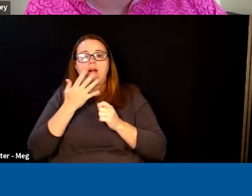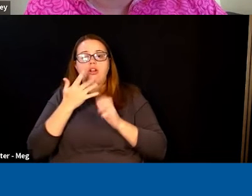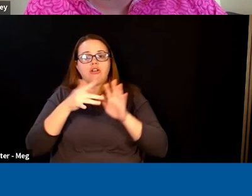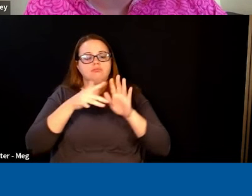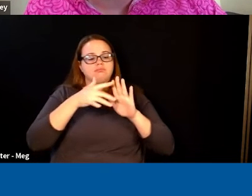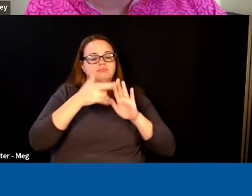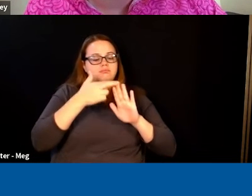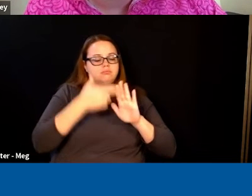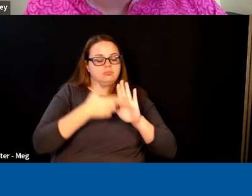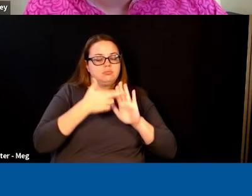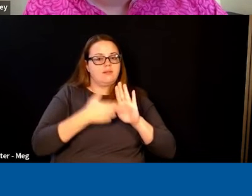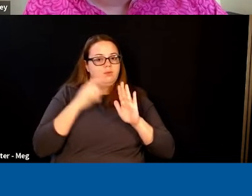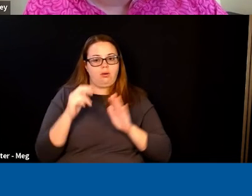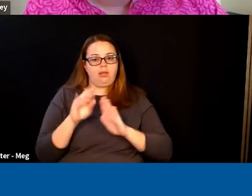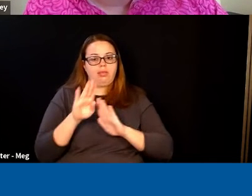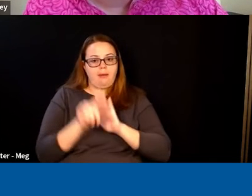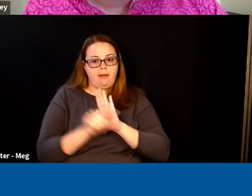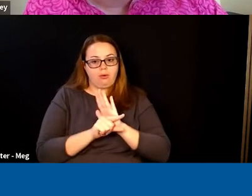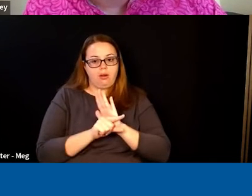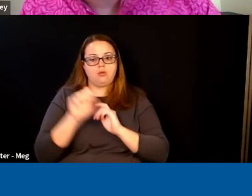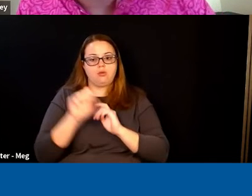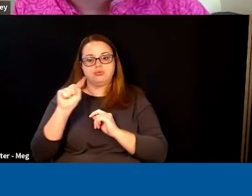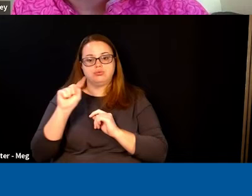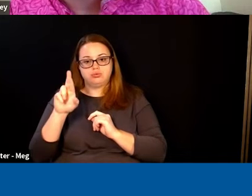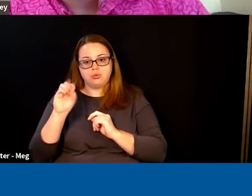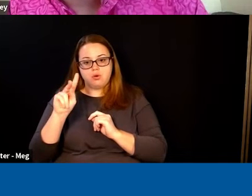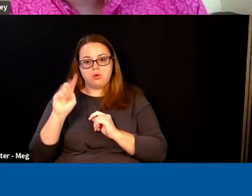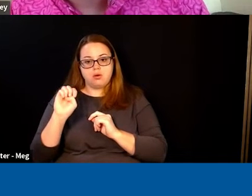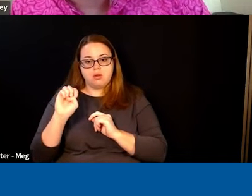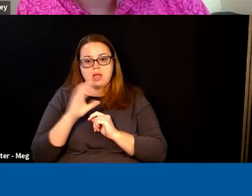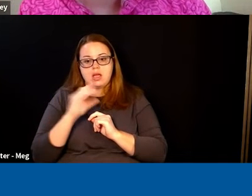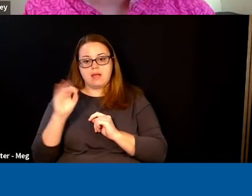stroke and fill, and then target that in high contrast mode,